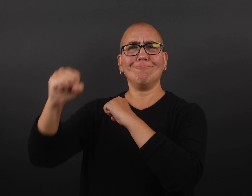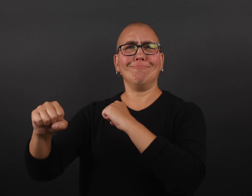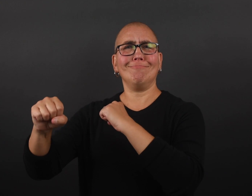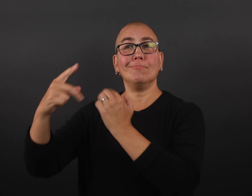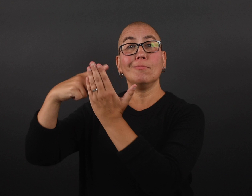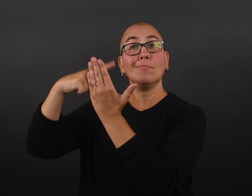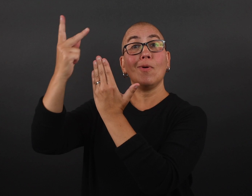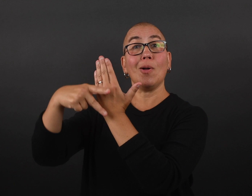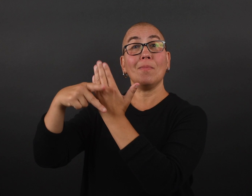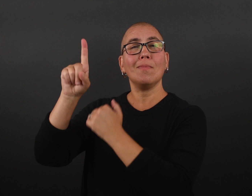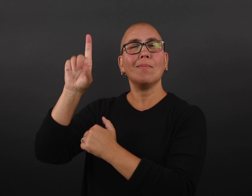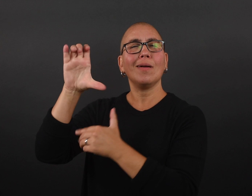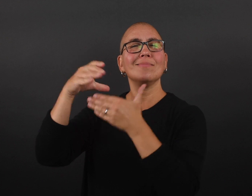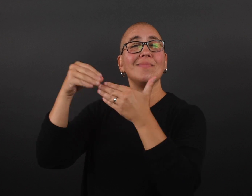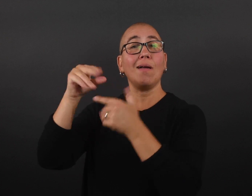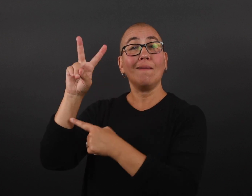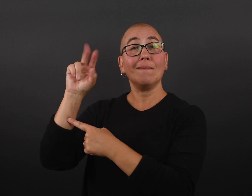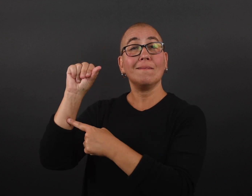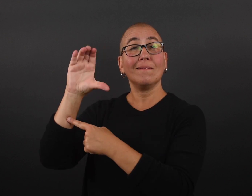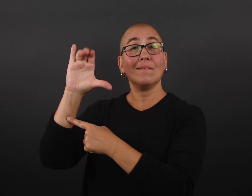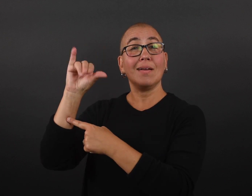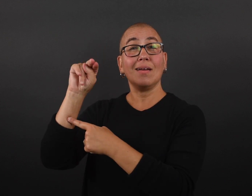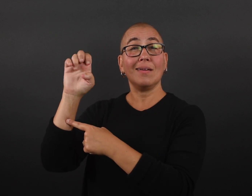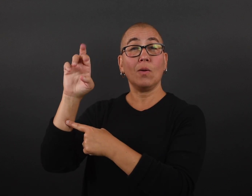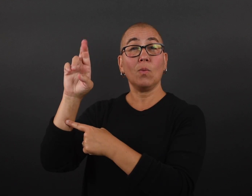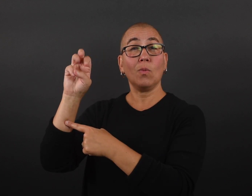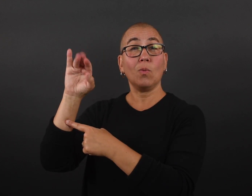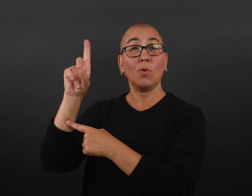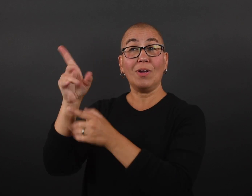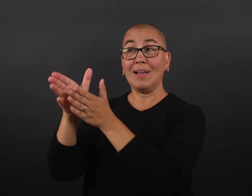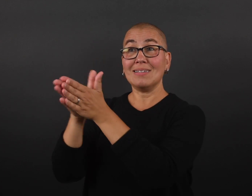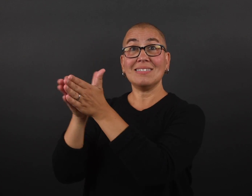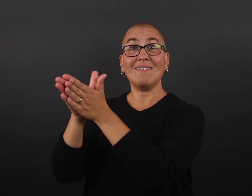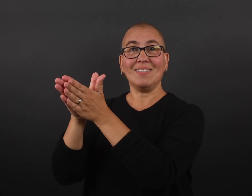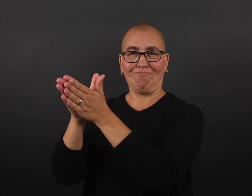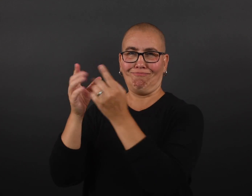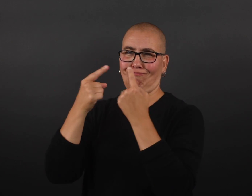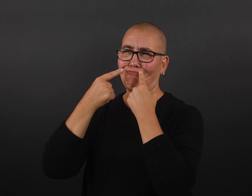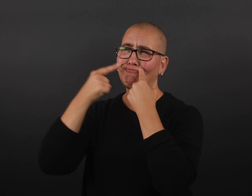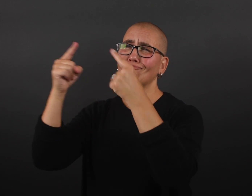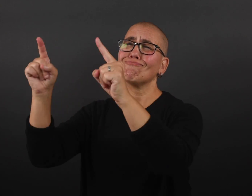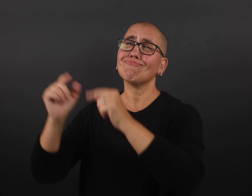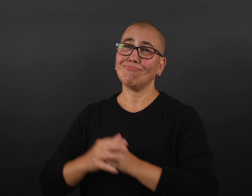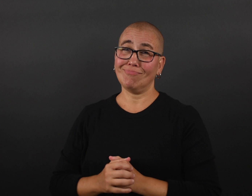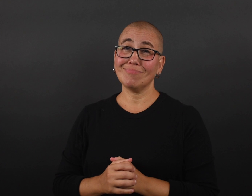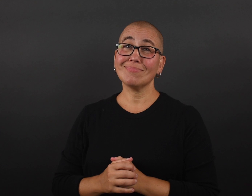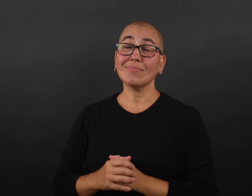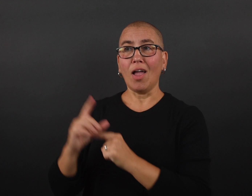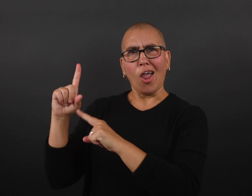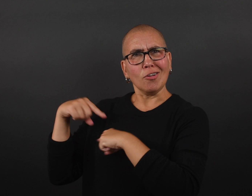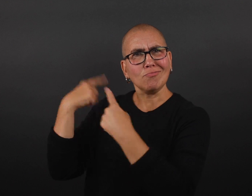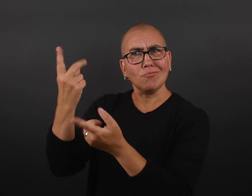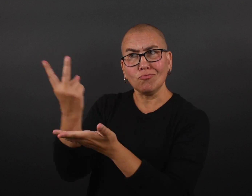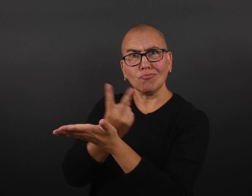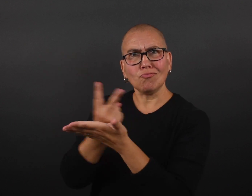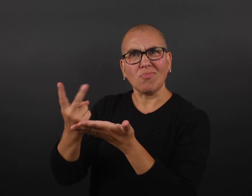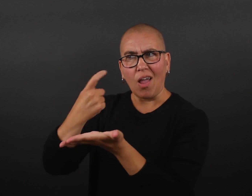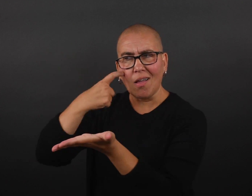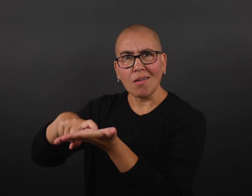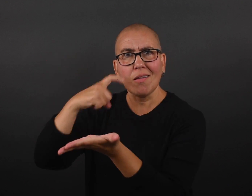Governor Walz Extends Successful $100 Vaccine Reward Initiative 55,456 newly-vaccinated Minnesotans have registered for a $100 Visa gift card; state’s weekly